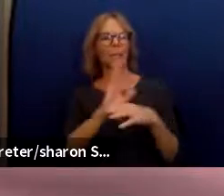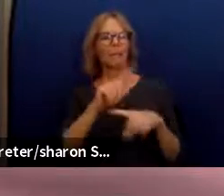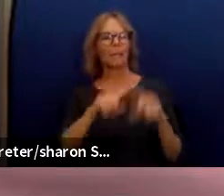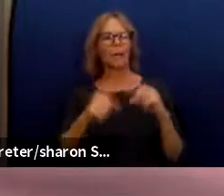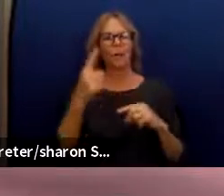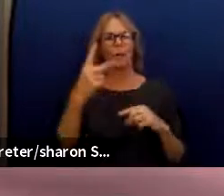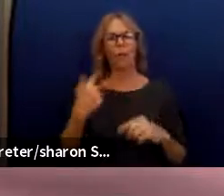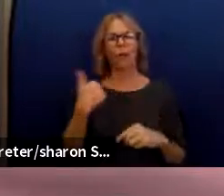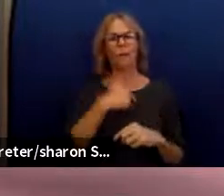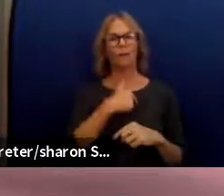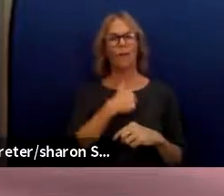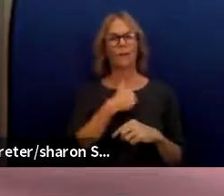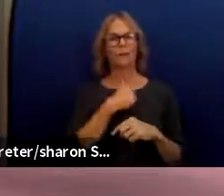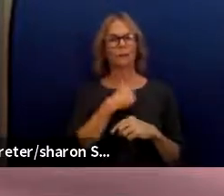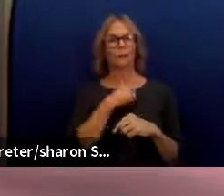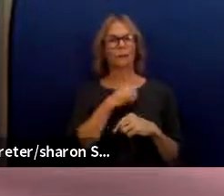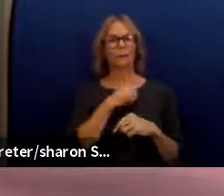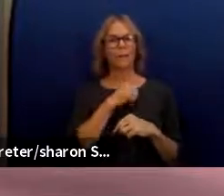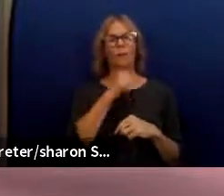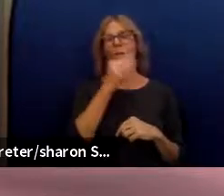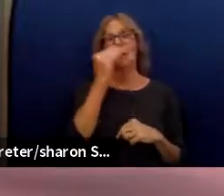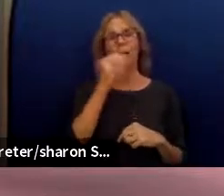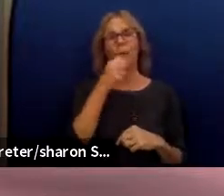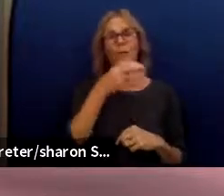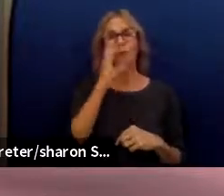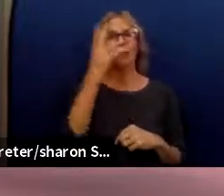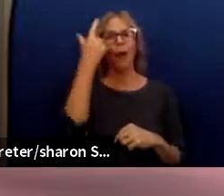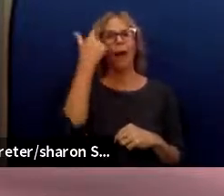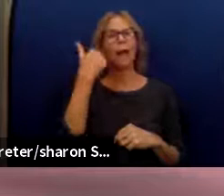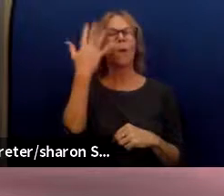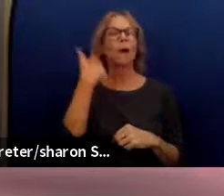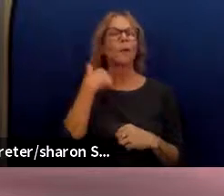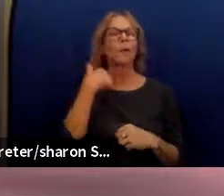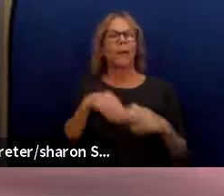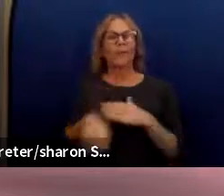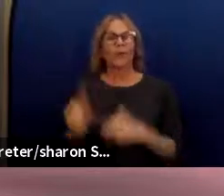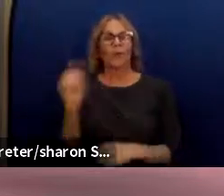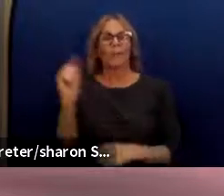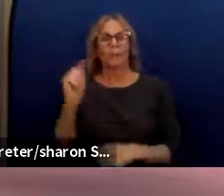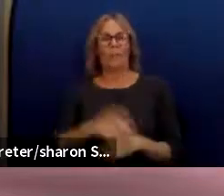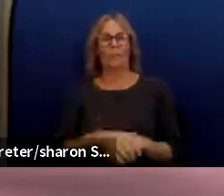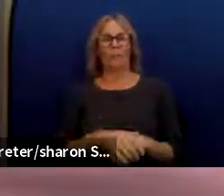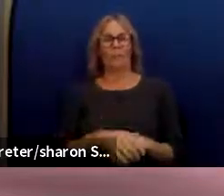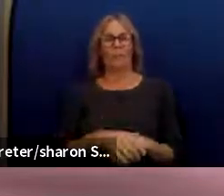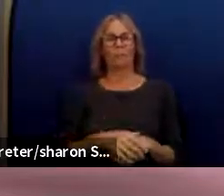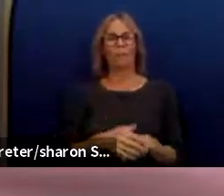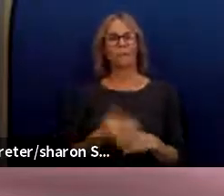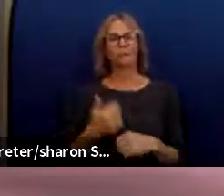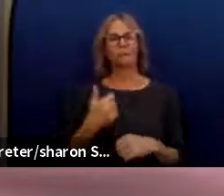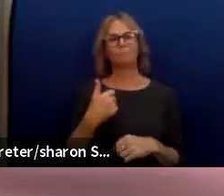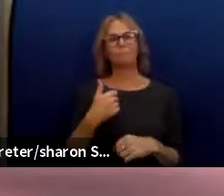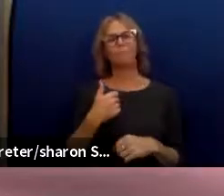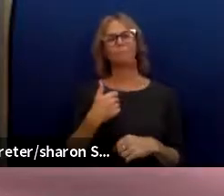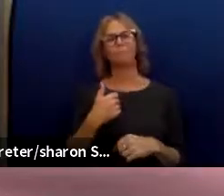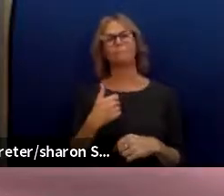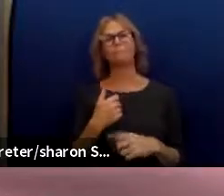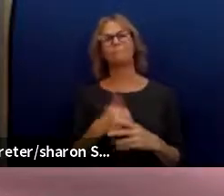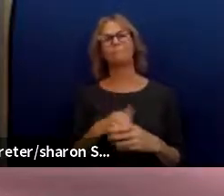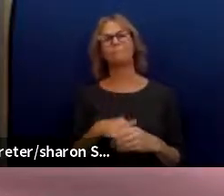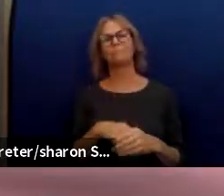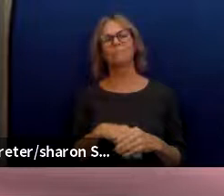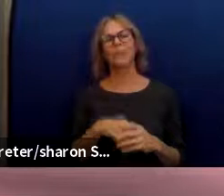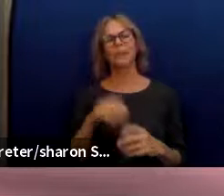drinking just so that we don't have to use a restroom at all. A lot of us we have to do this, especially like in Oakhurst, which is